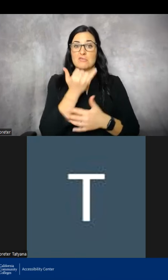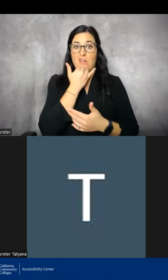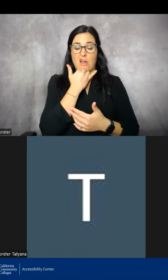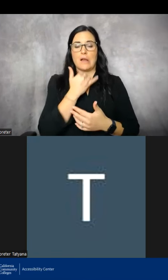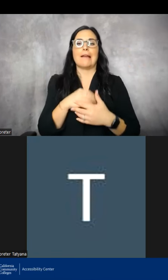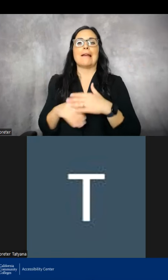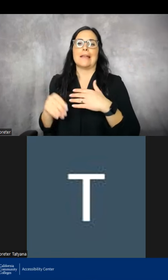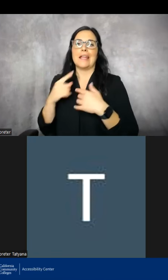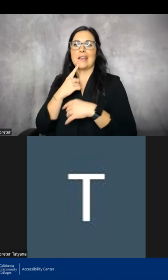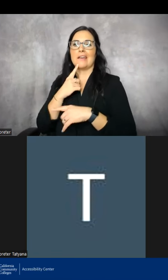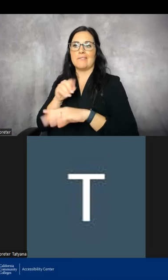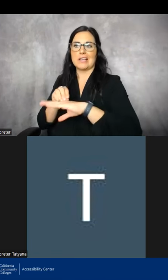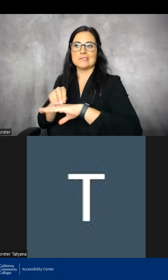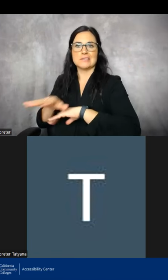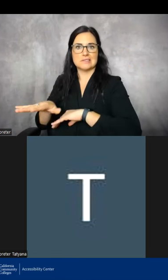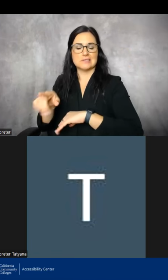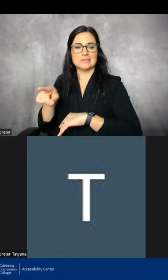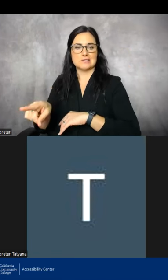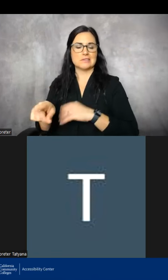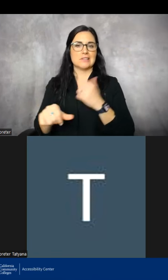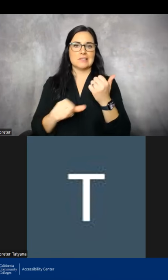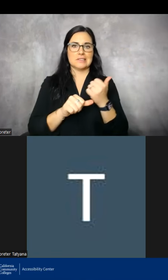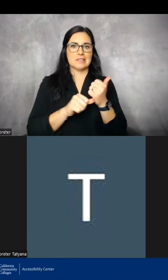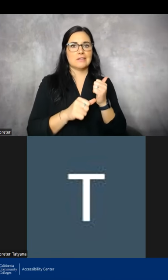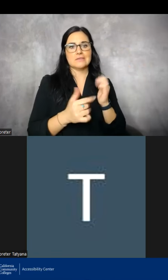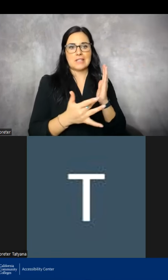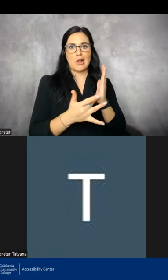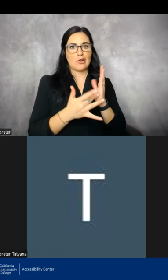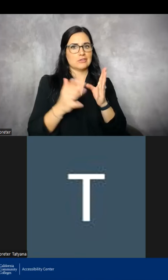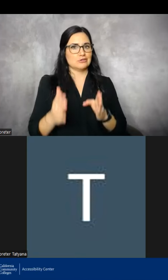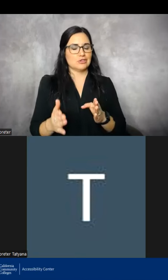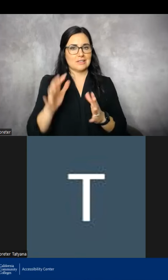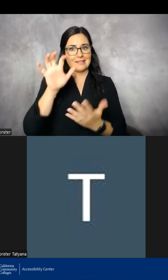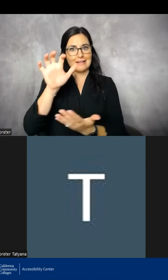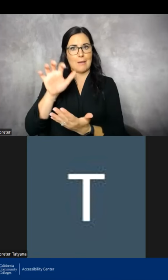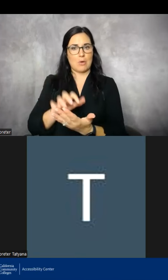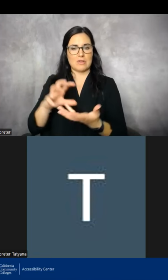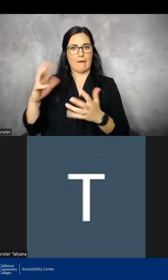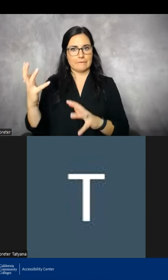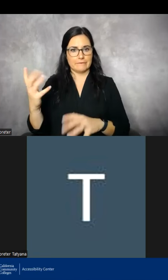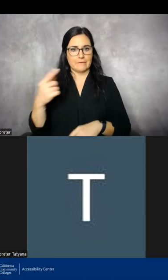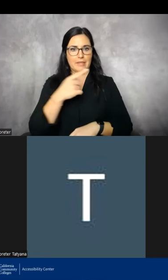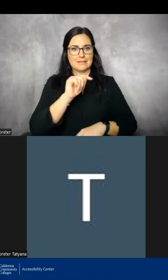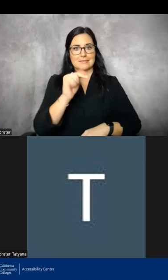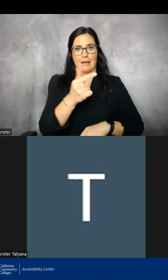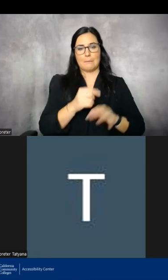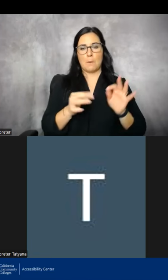it will affect assistive technologies. Tables, of course is a big part because they have different tags